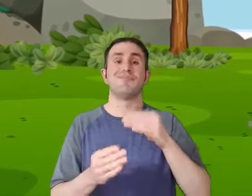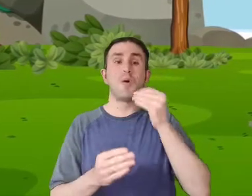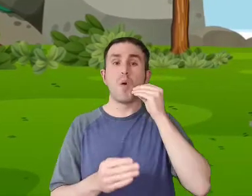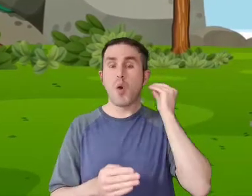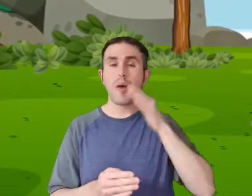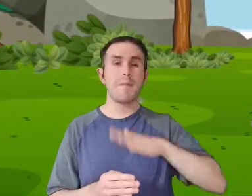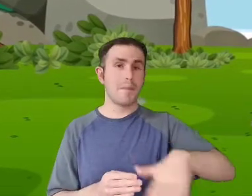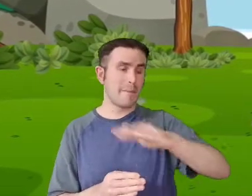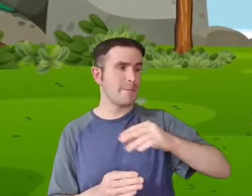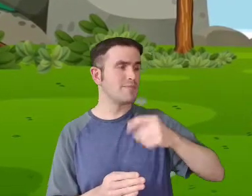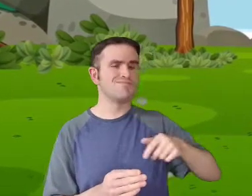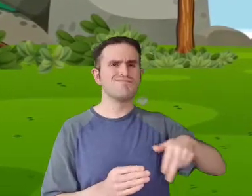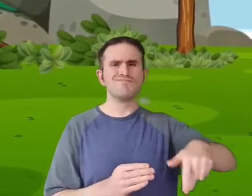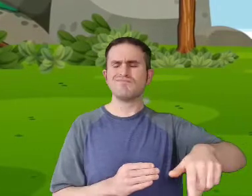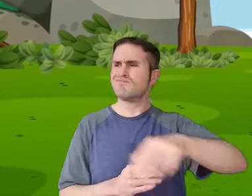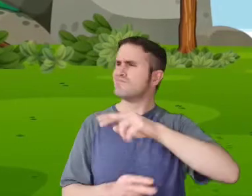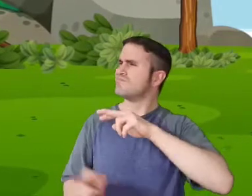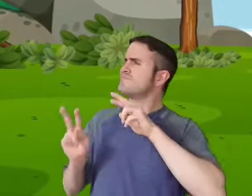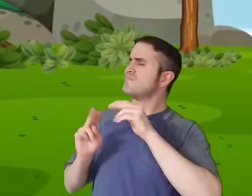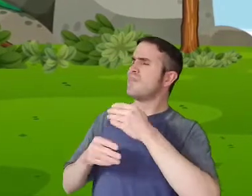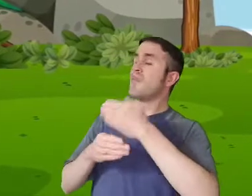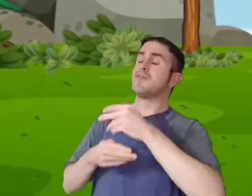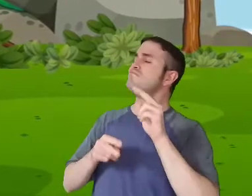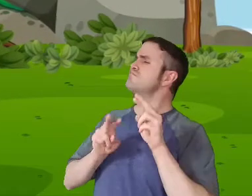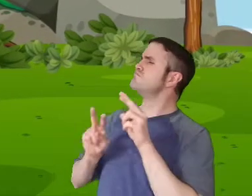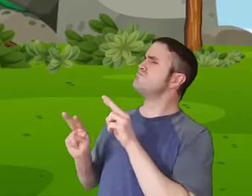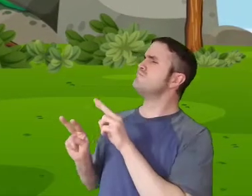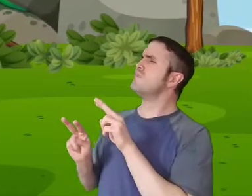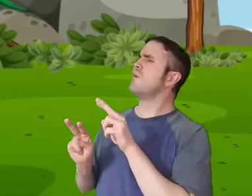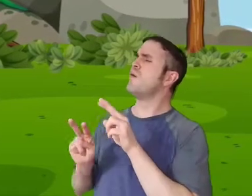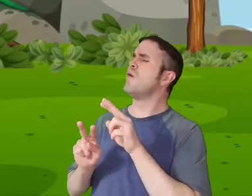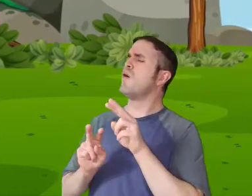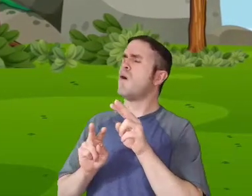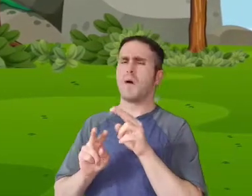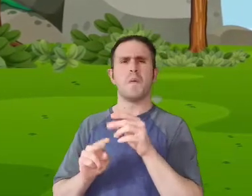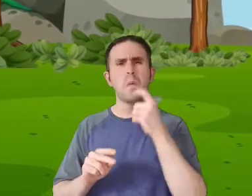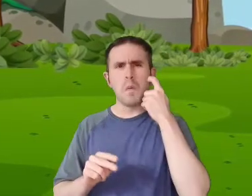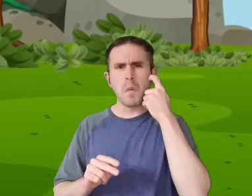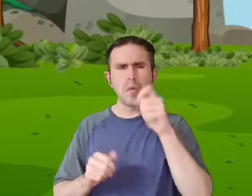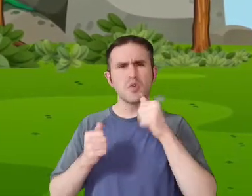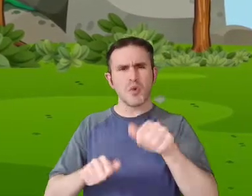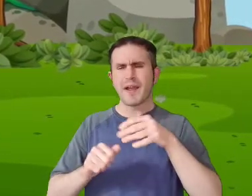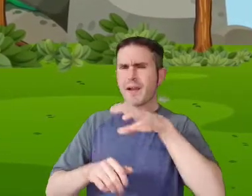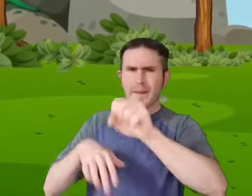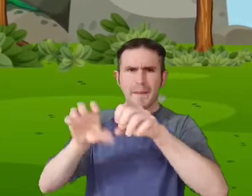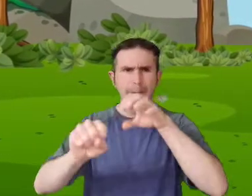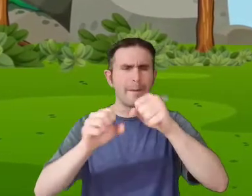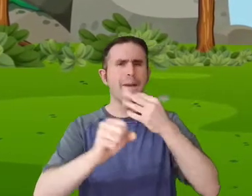home area next, uh... the next time that you look out the window look and see the colors around you,